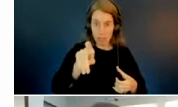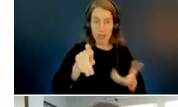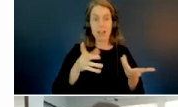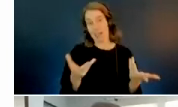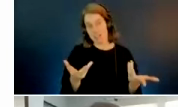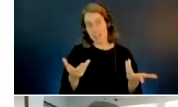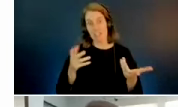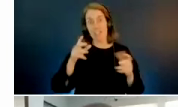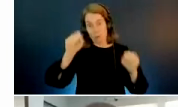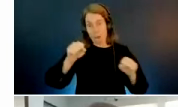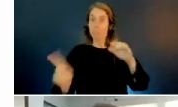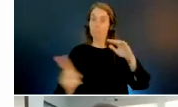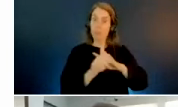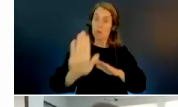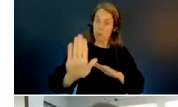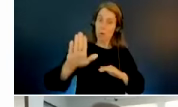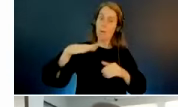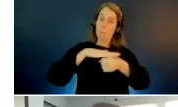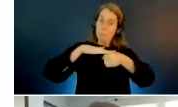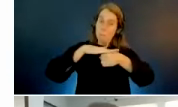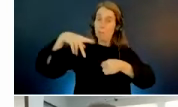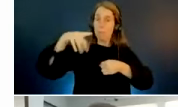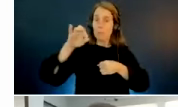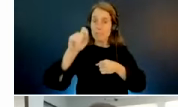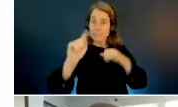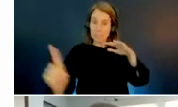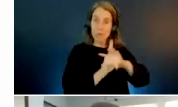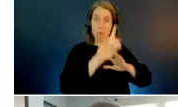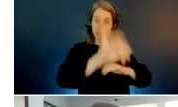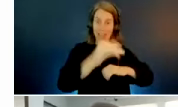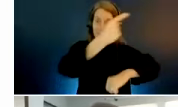there is mail in absentee voting that you can take advantage of if you're a person with a disability.